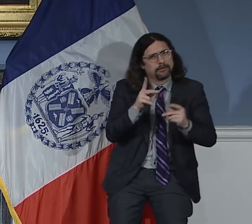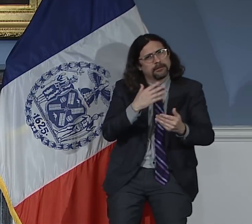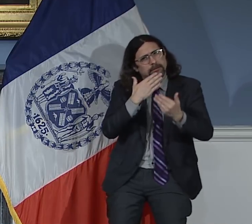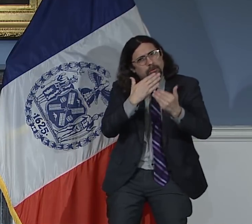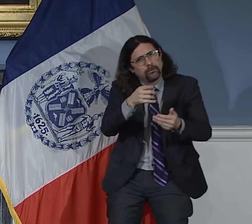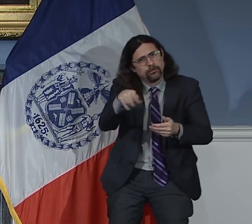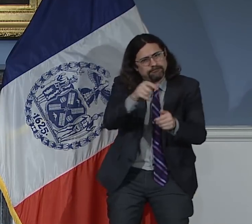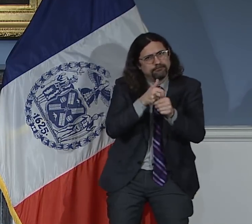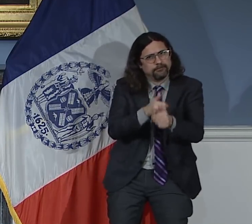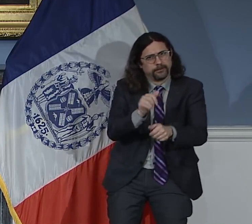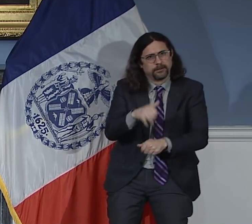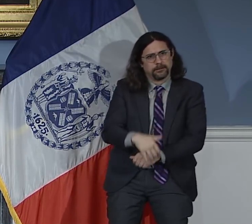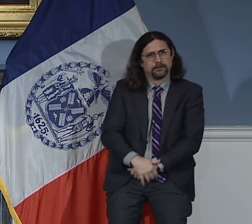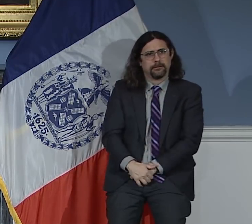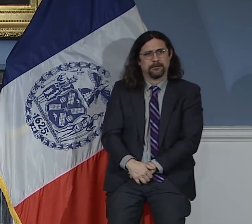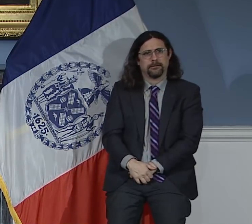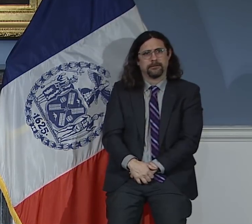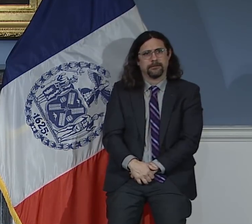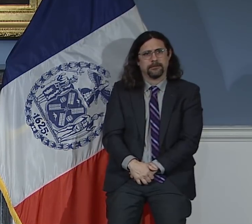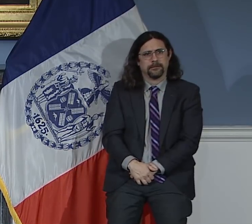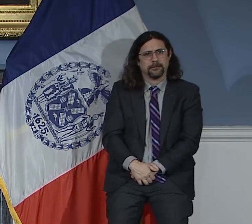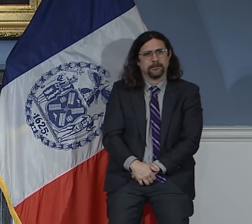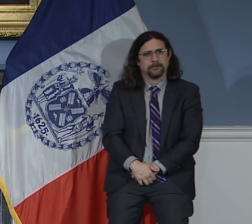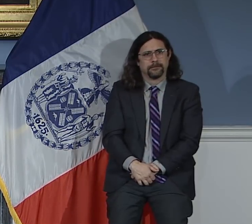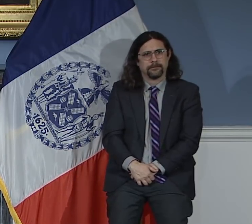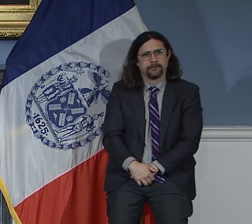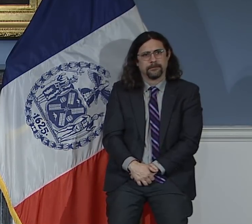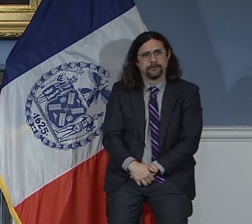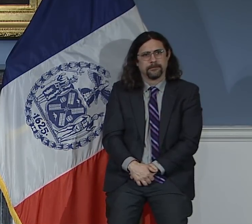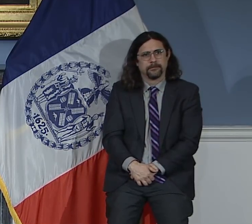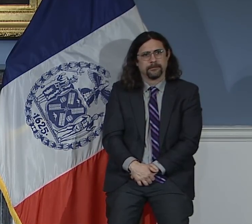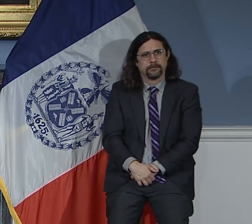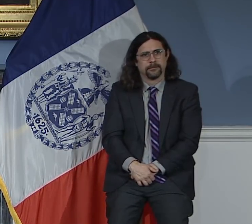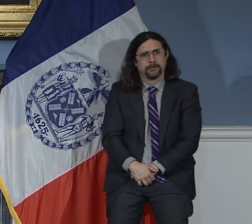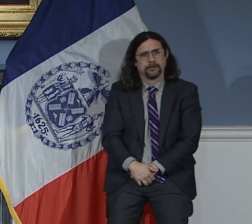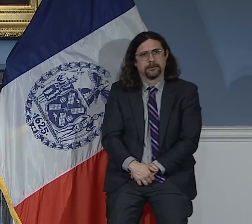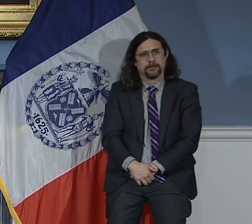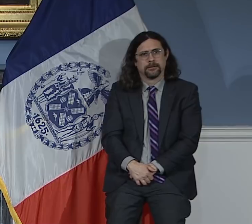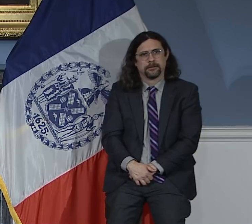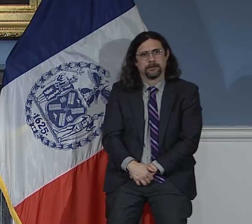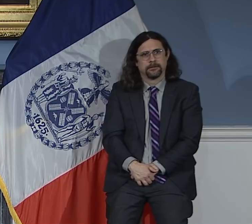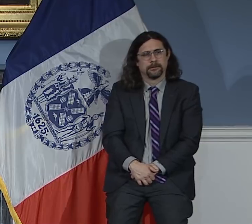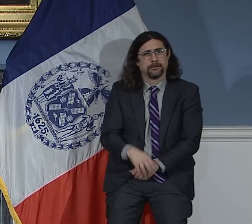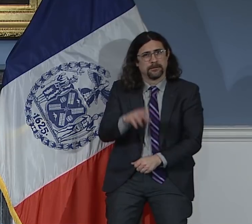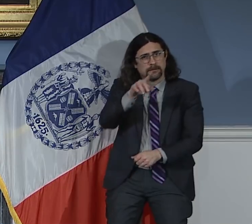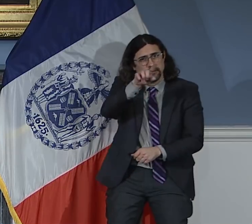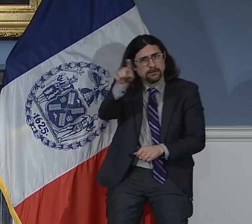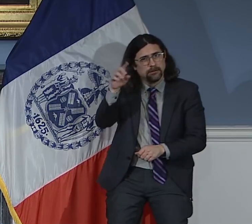SOCIAL LIFE ONLY A FEW DAYS AGO, HELPING PEOPLE NOT CONTINUE THE